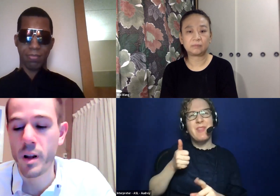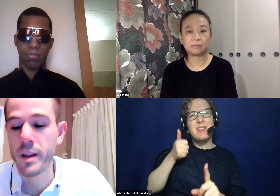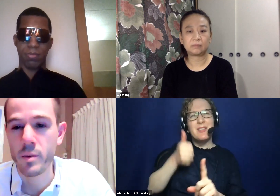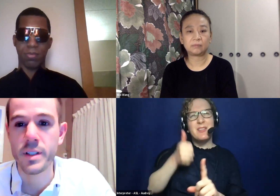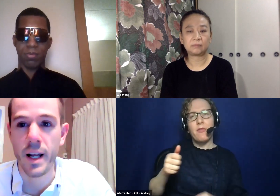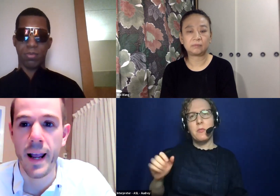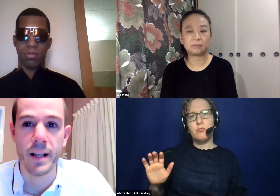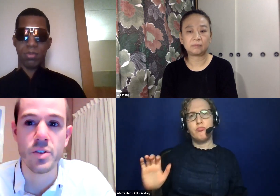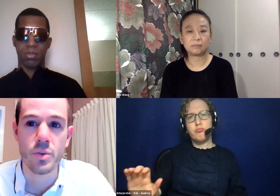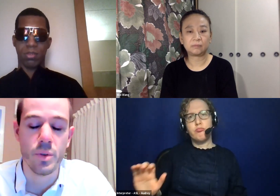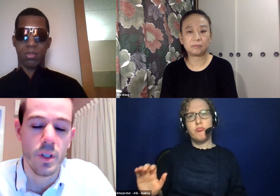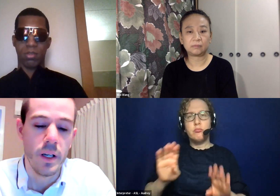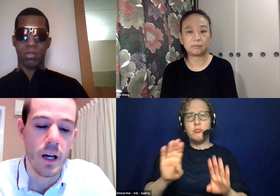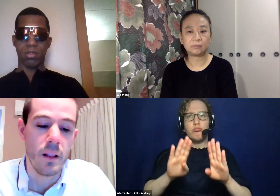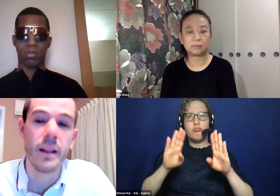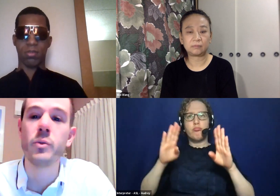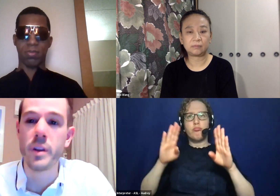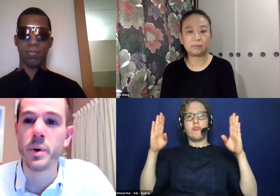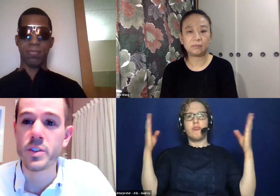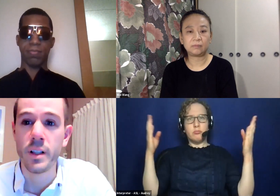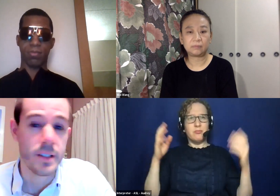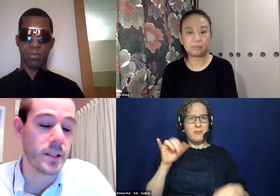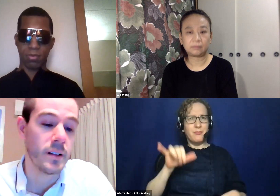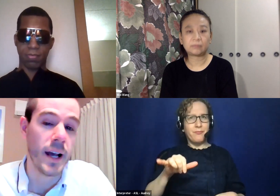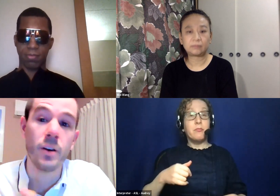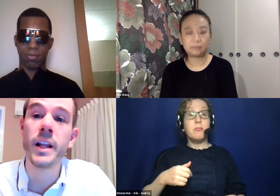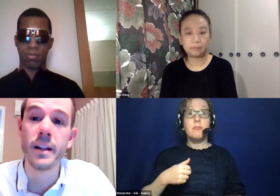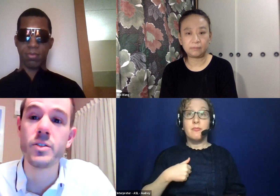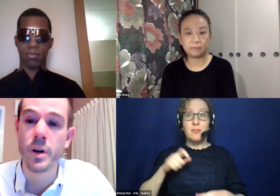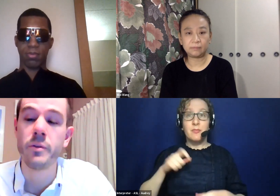and one other important thing was that I had to live with a personal assistant. I don't need it